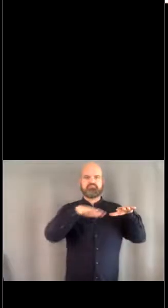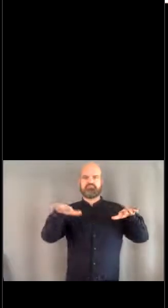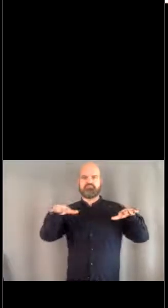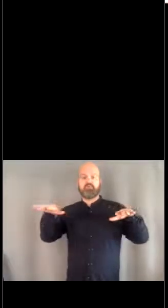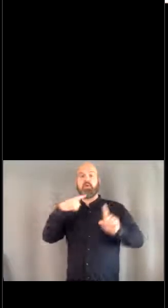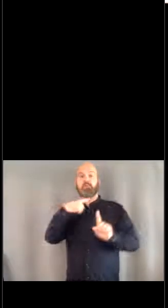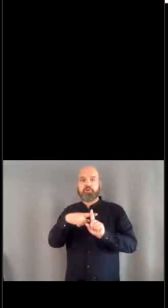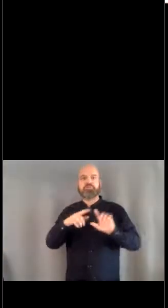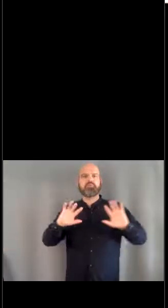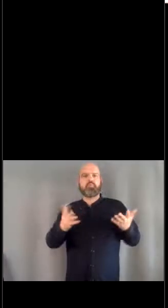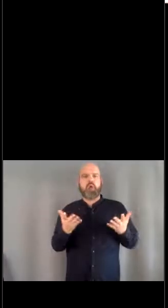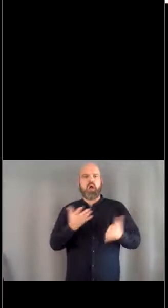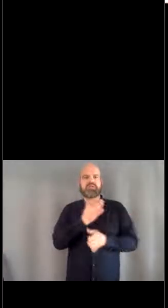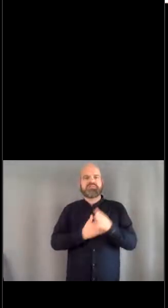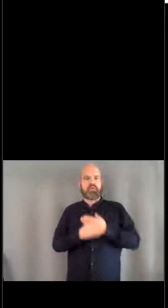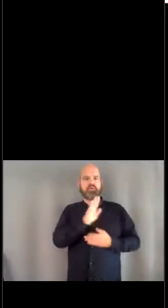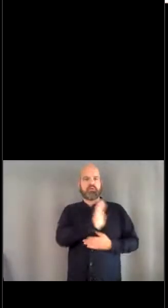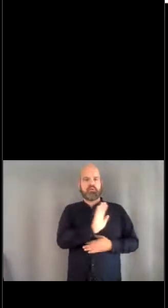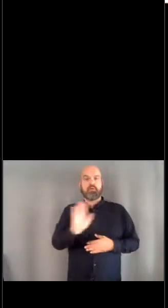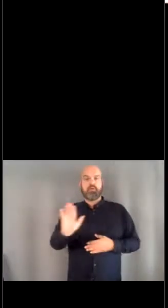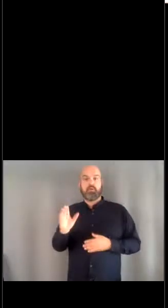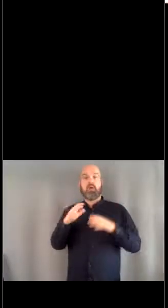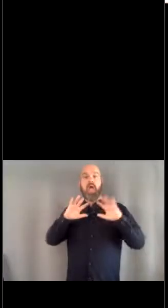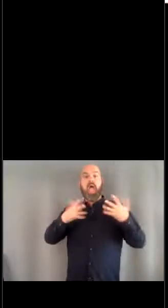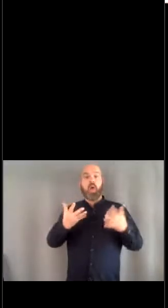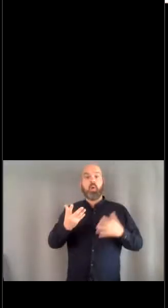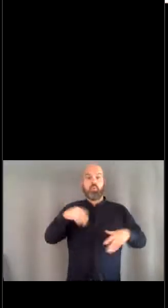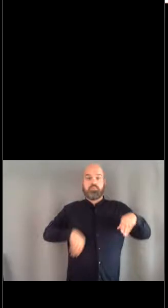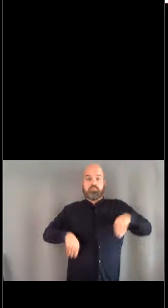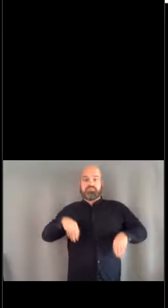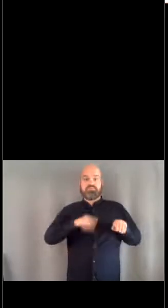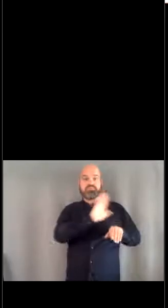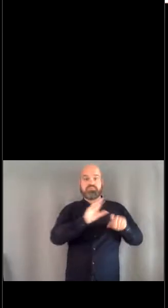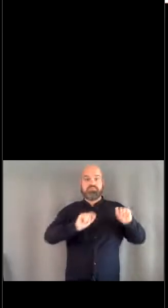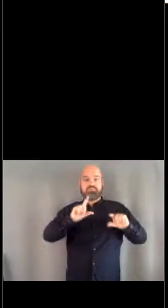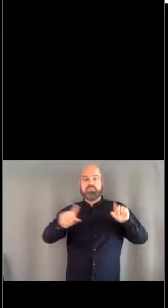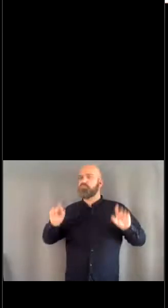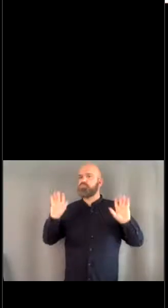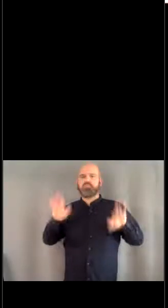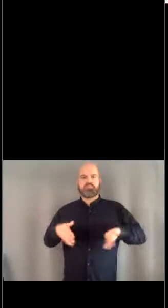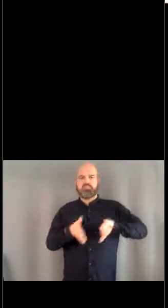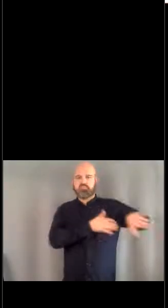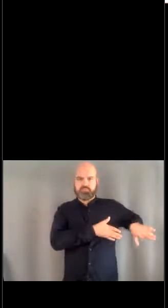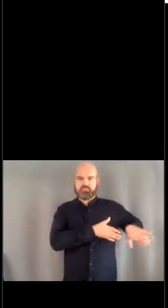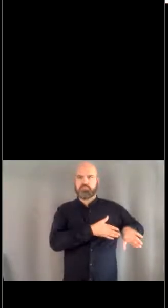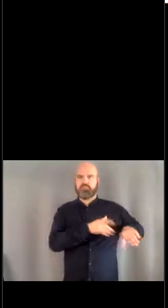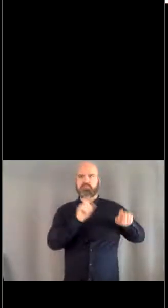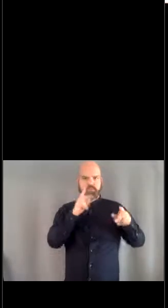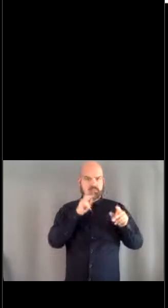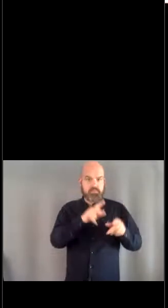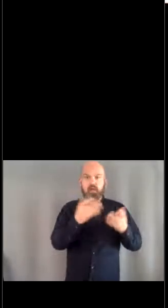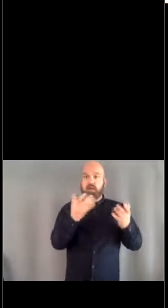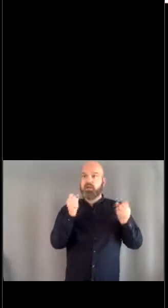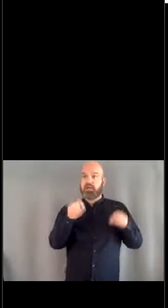There should be affordable healthcare and concessions to offset basic costs such as discounts on transportation